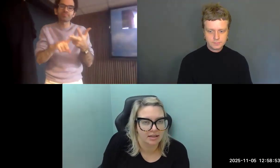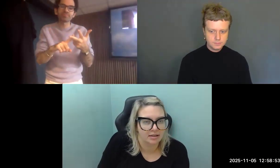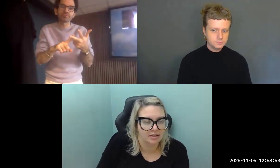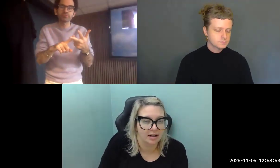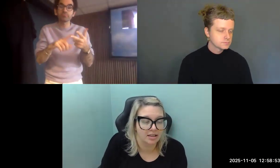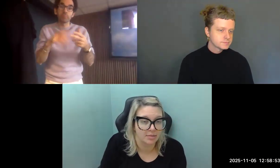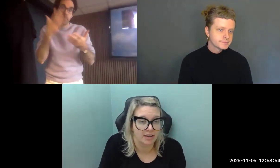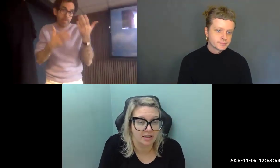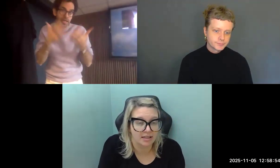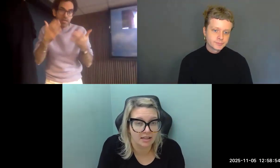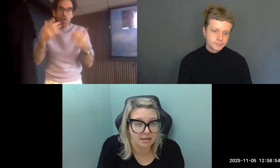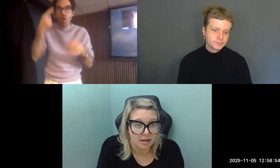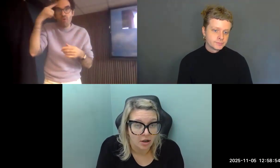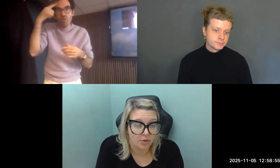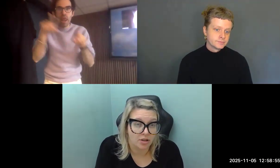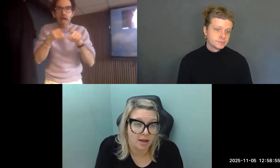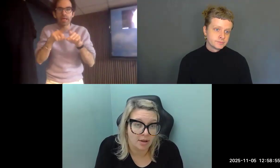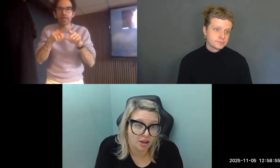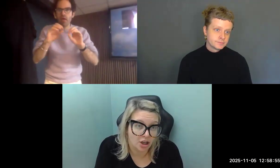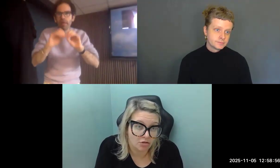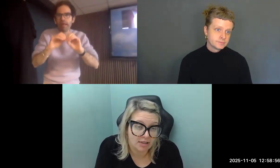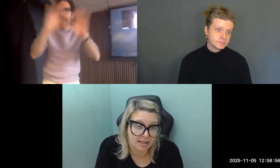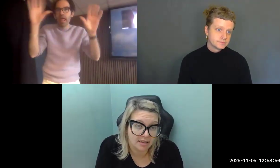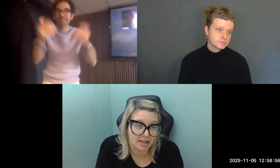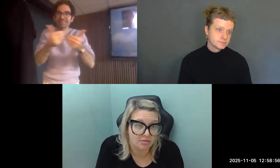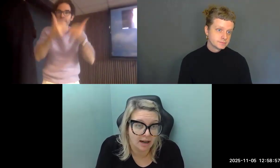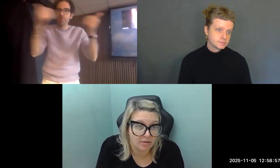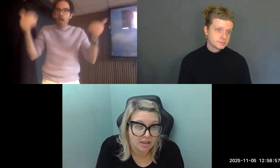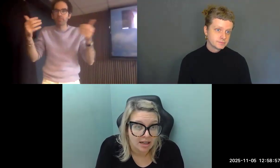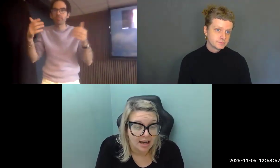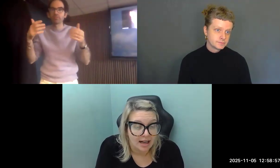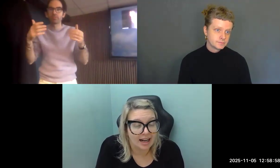in terms of iconicity. Also, maybe a third reason is around.